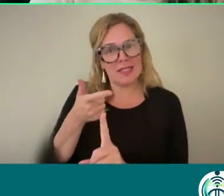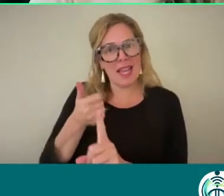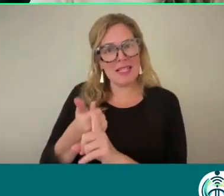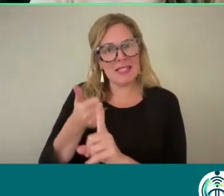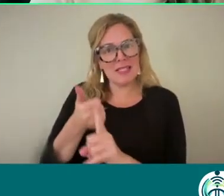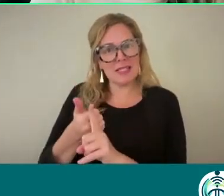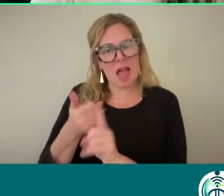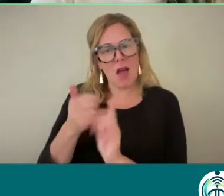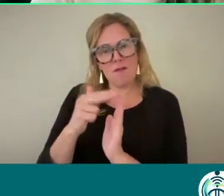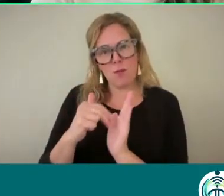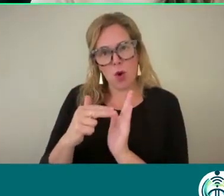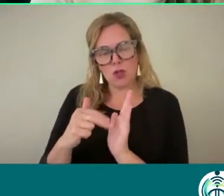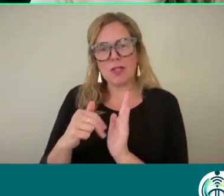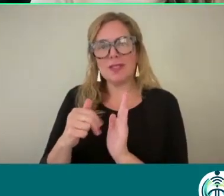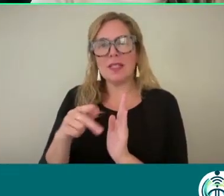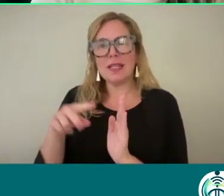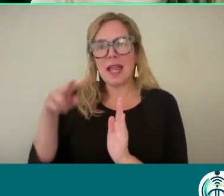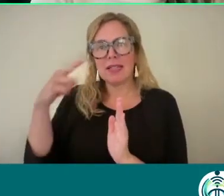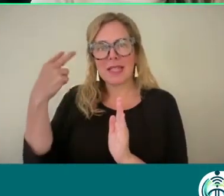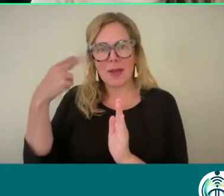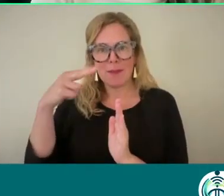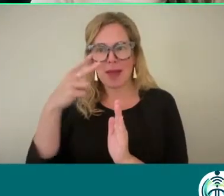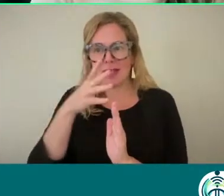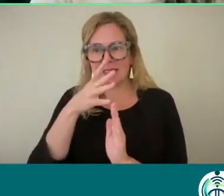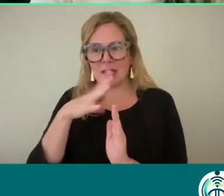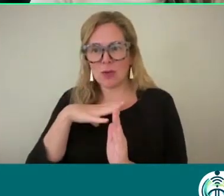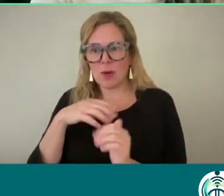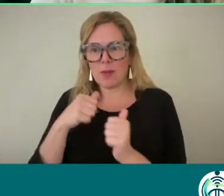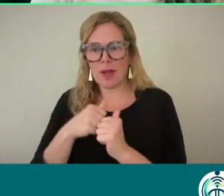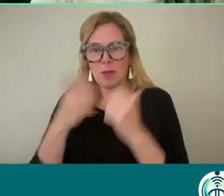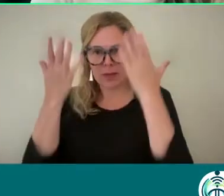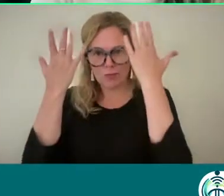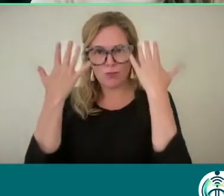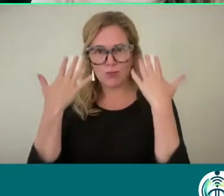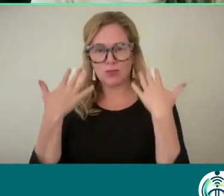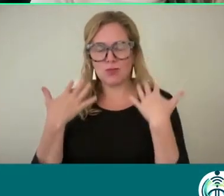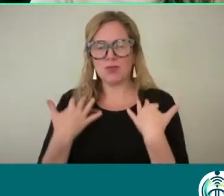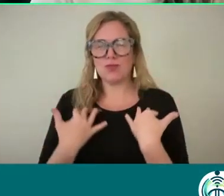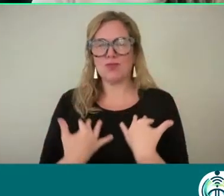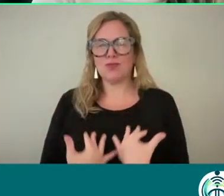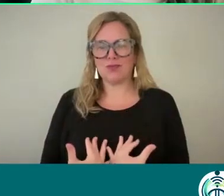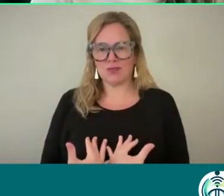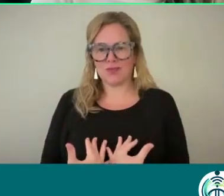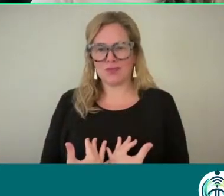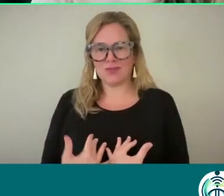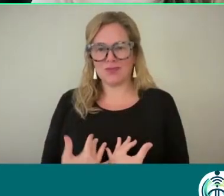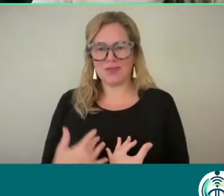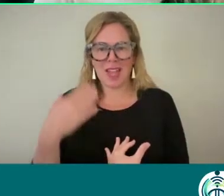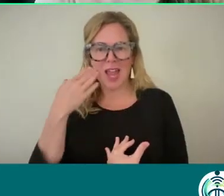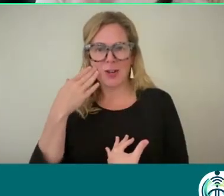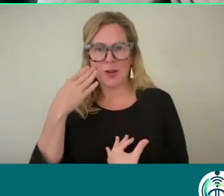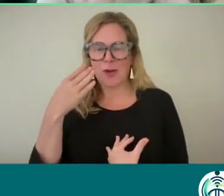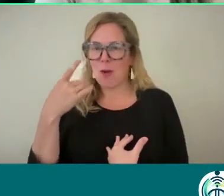a Mexican woman with long brown hair and her trademark unibrow that she always has, and it